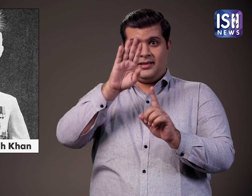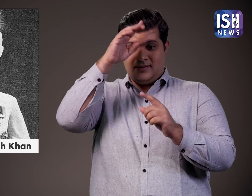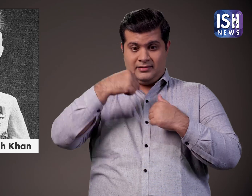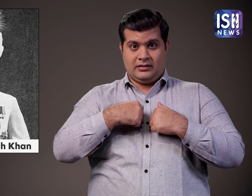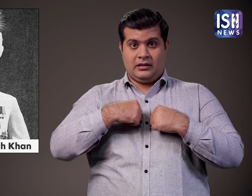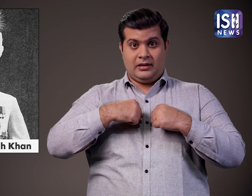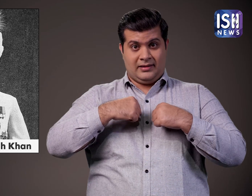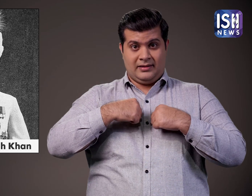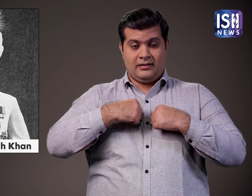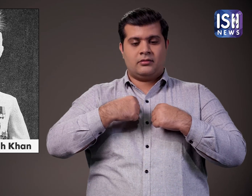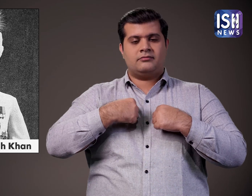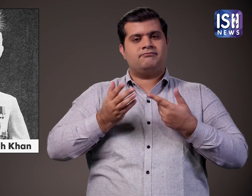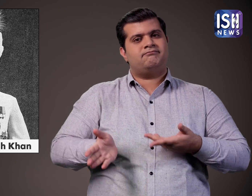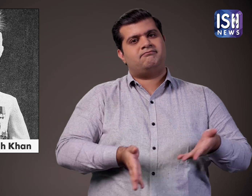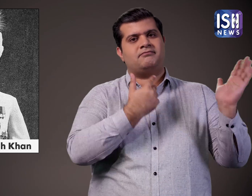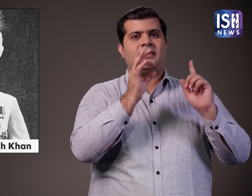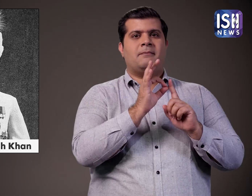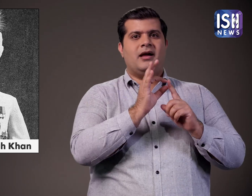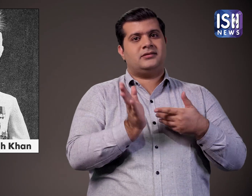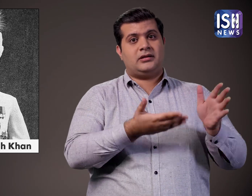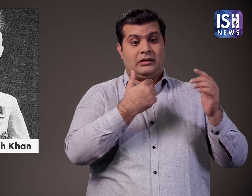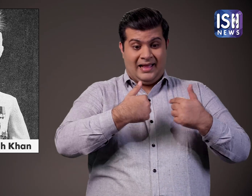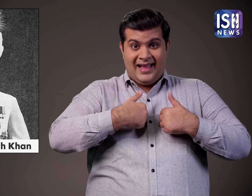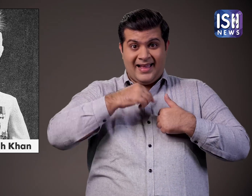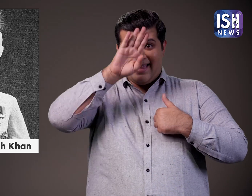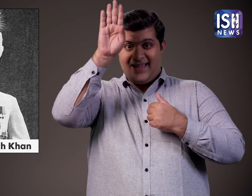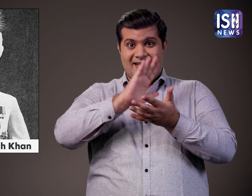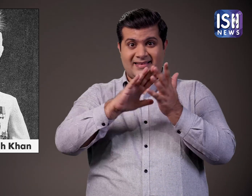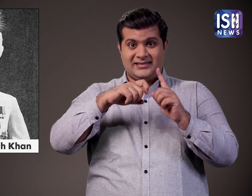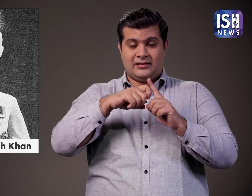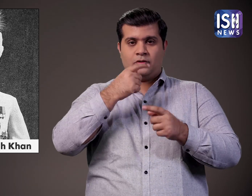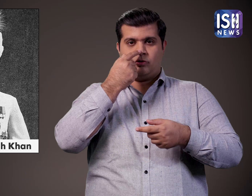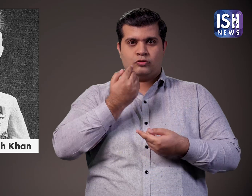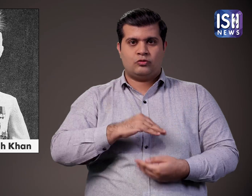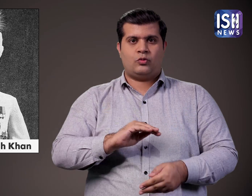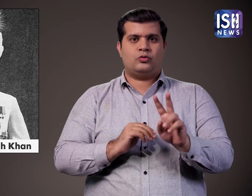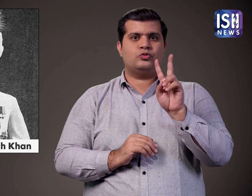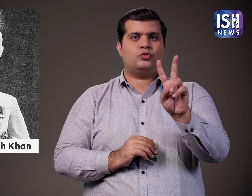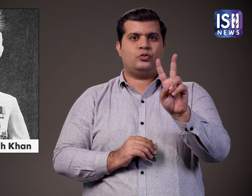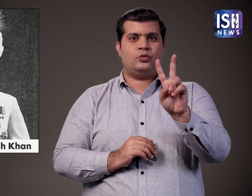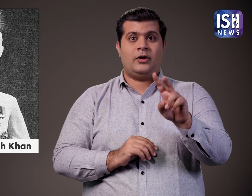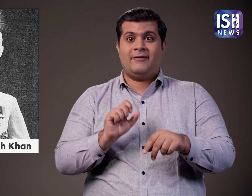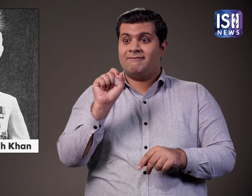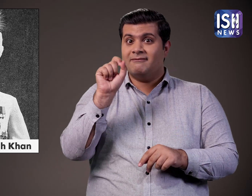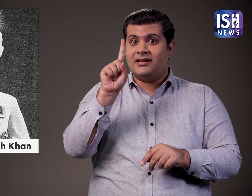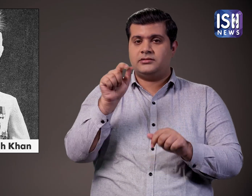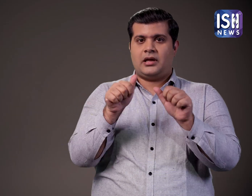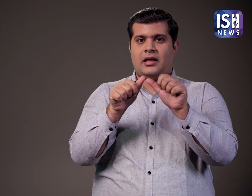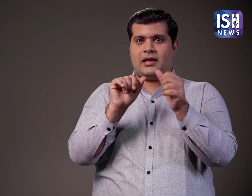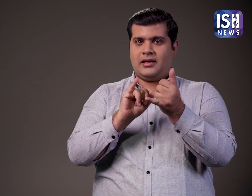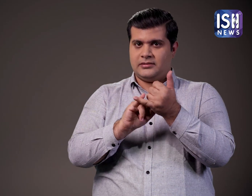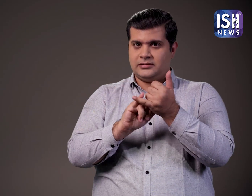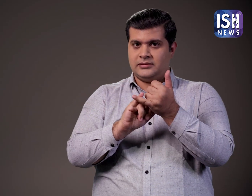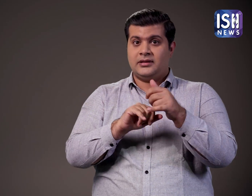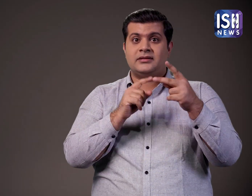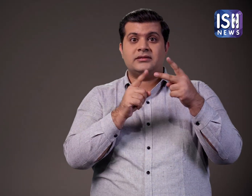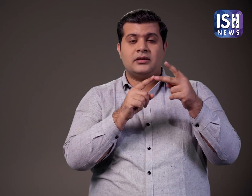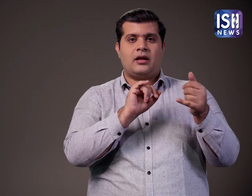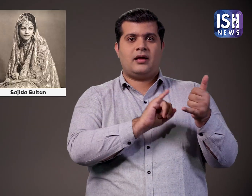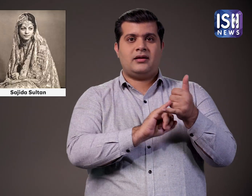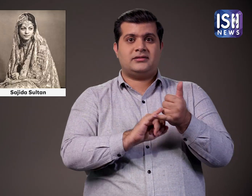Nawab Hamidullah Khan had two daughters - Abida Sultan and Sajida Sultan.